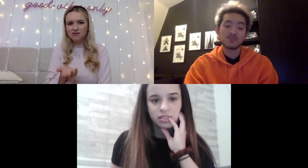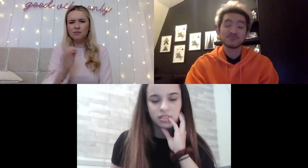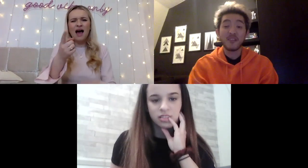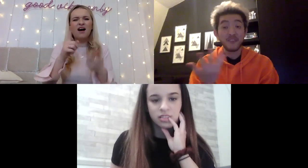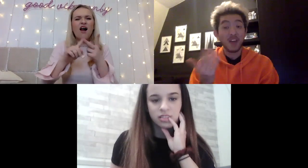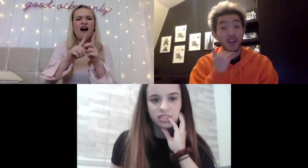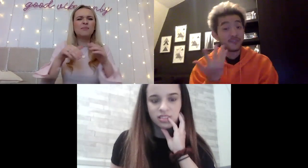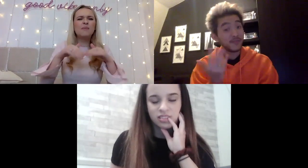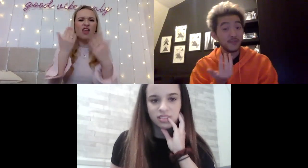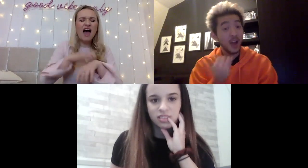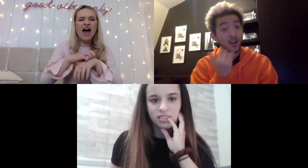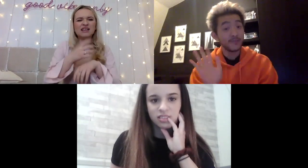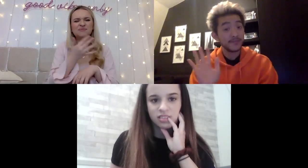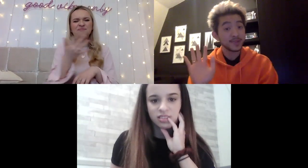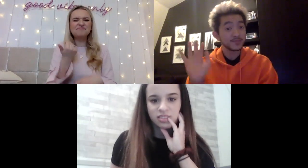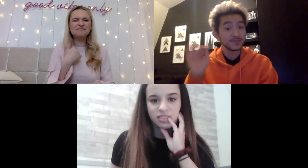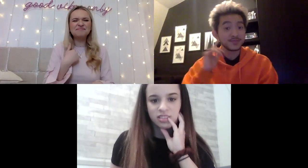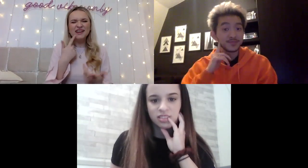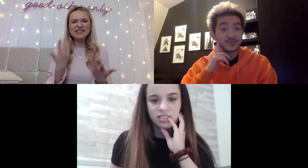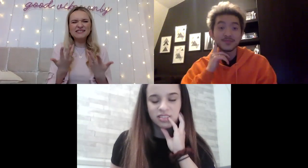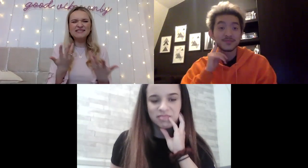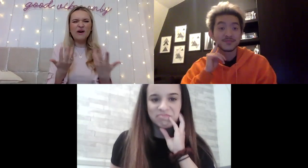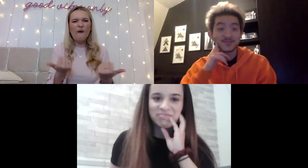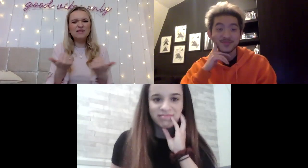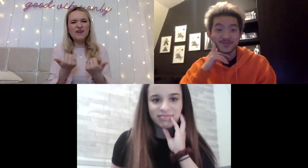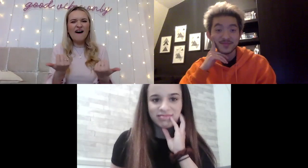B: Fair enough Jas: I'm not keen to eat birthday cake